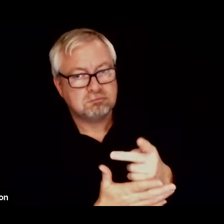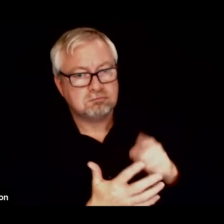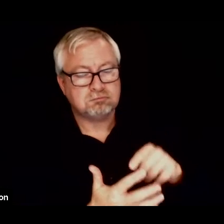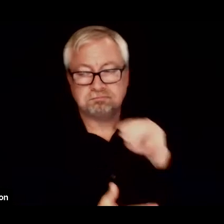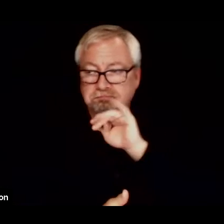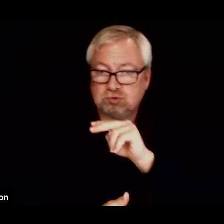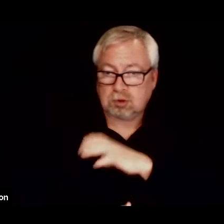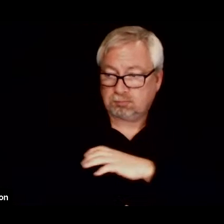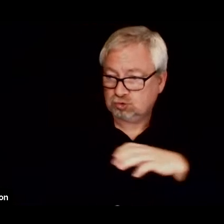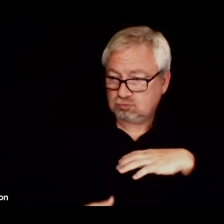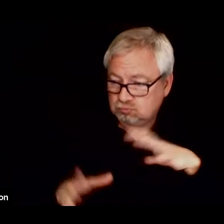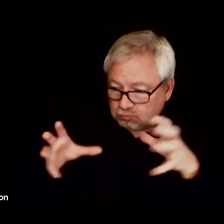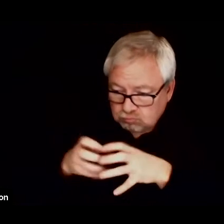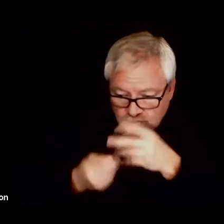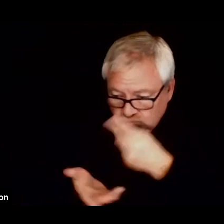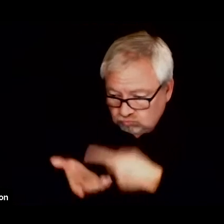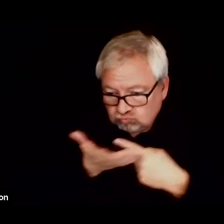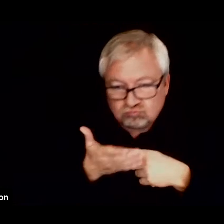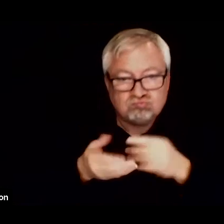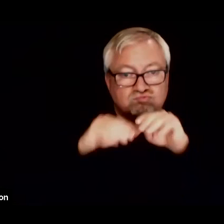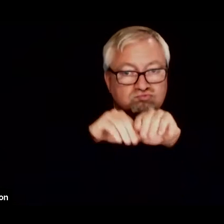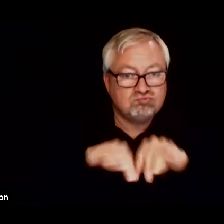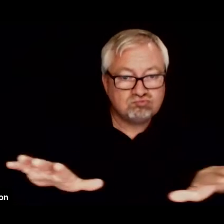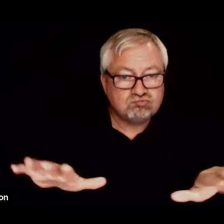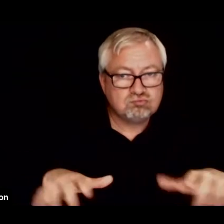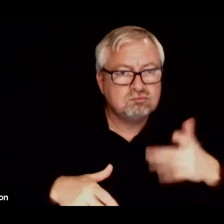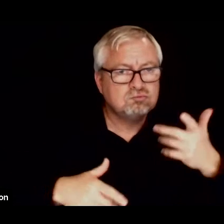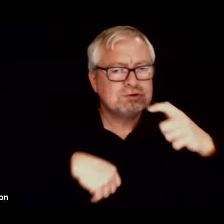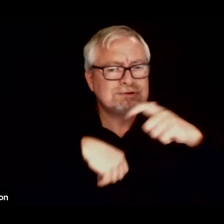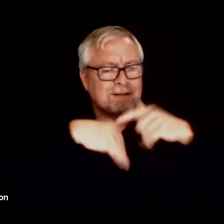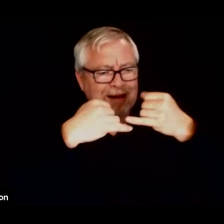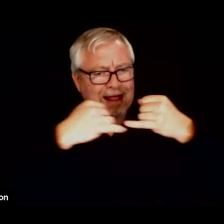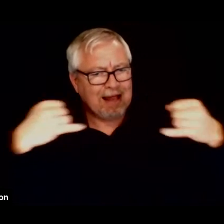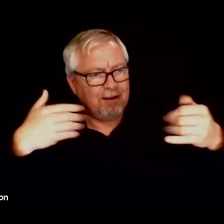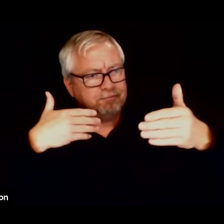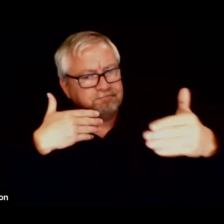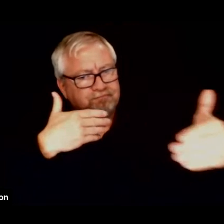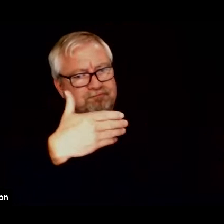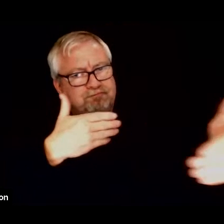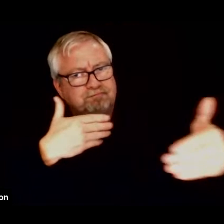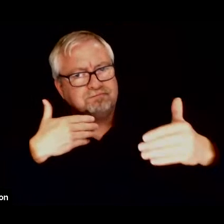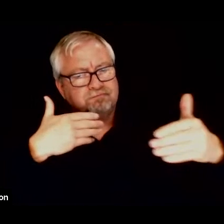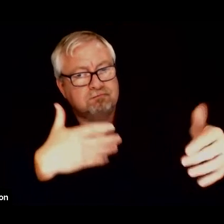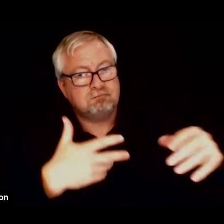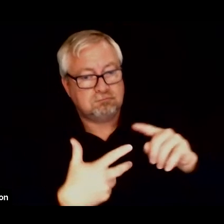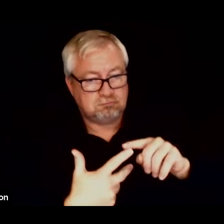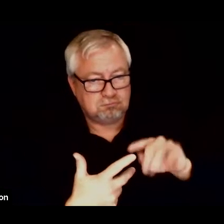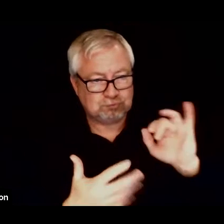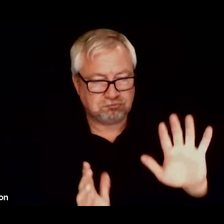this question i'll repeat some of it if you need is then in that particular case the essential